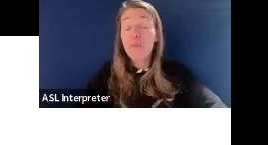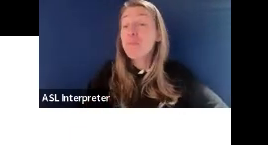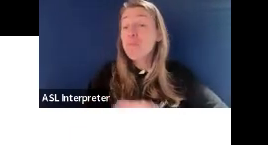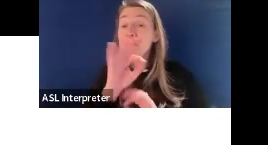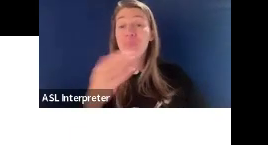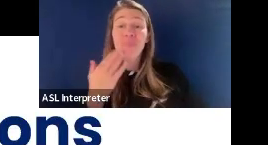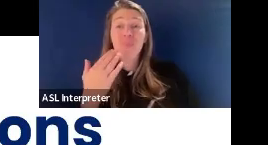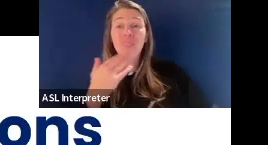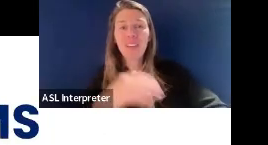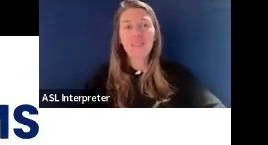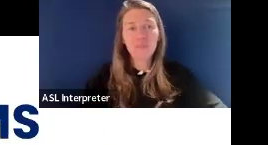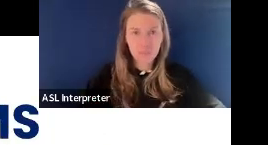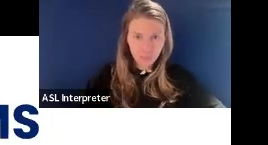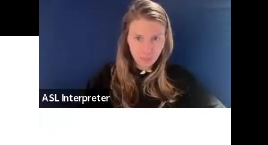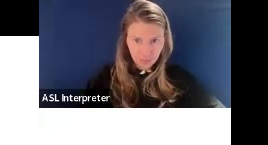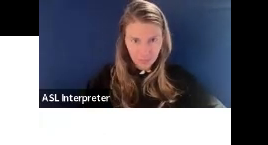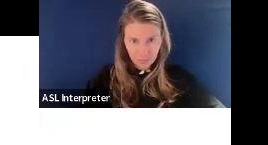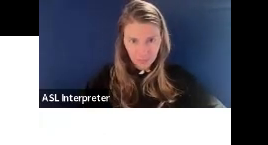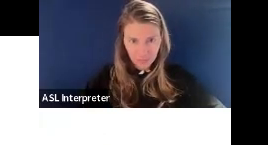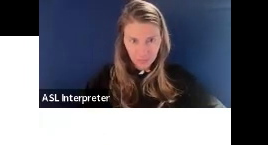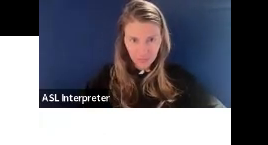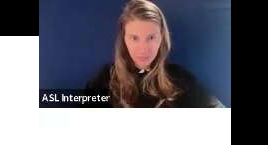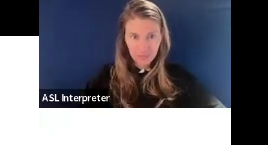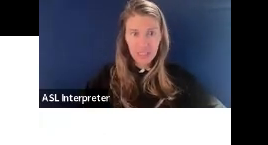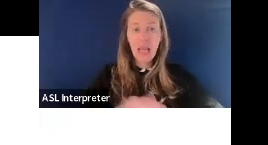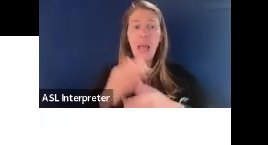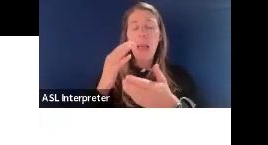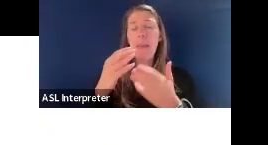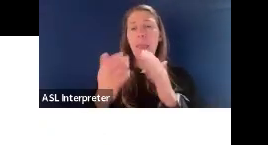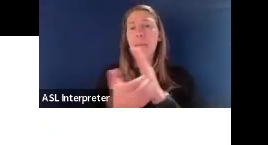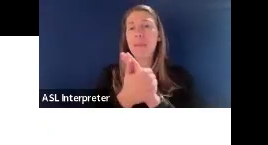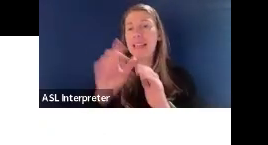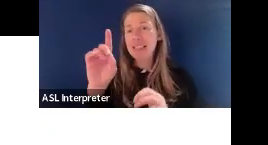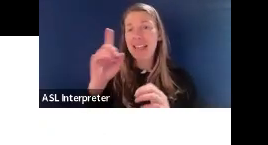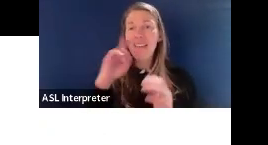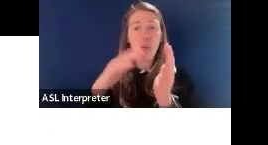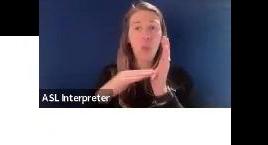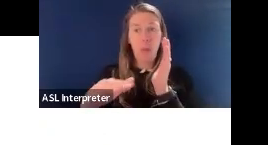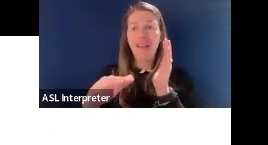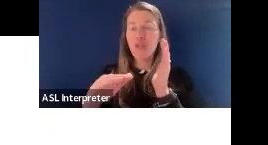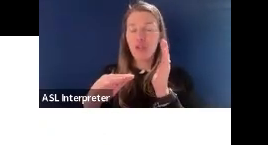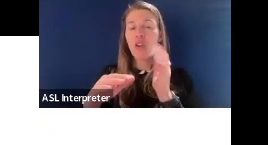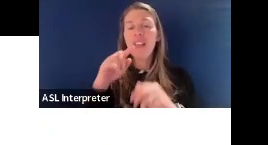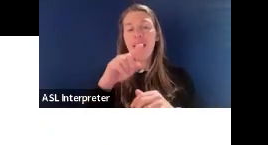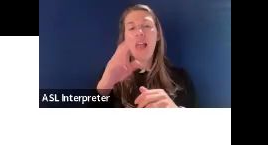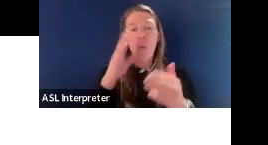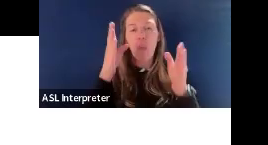Thanks, Peter. So Appendix D of the waiver application covers person centered service planning